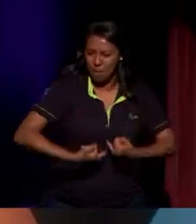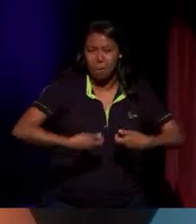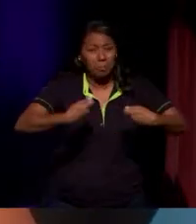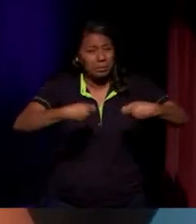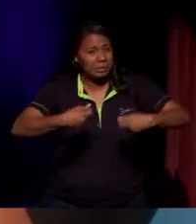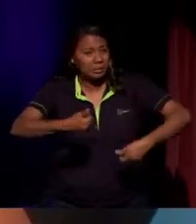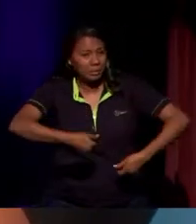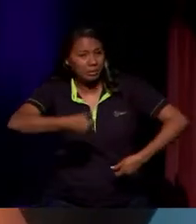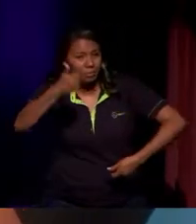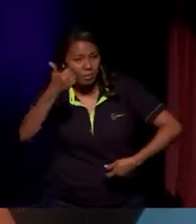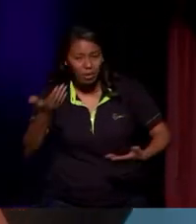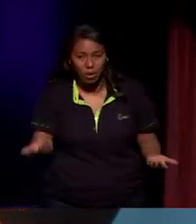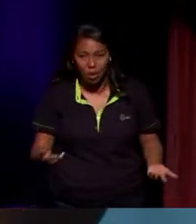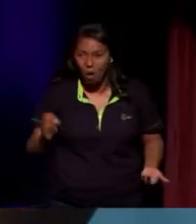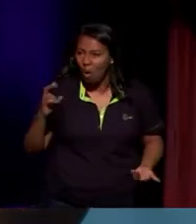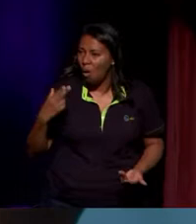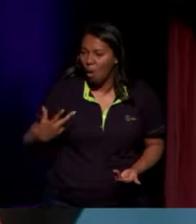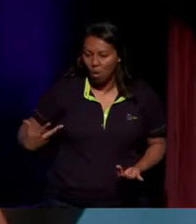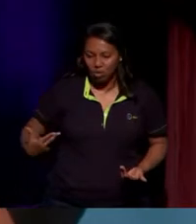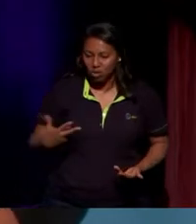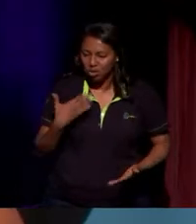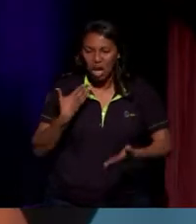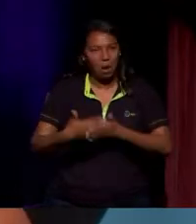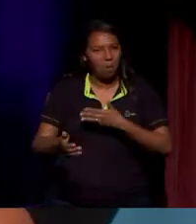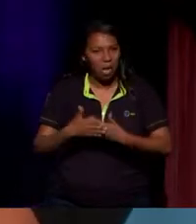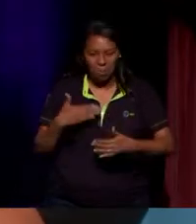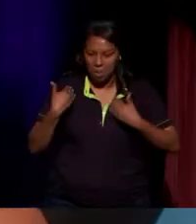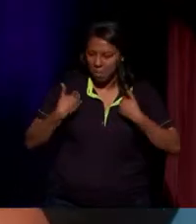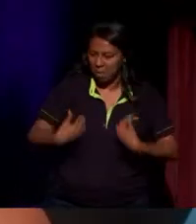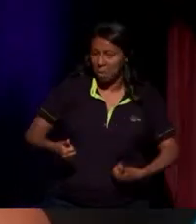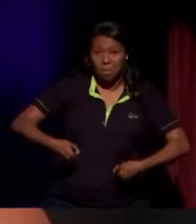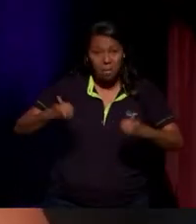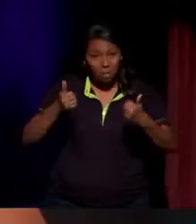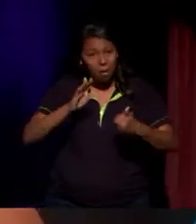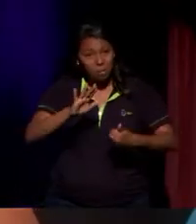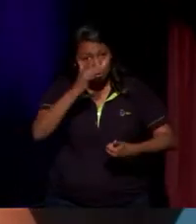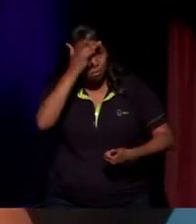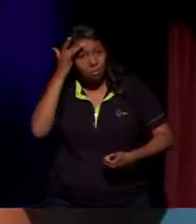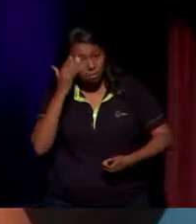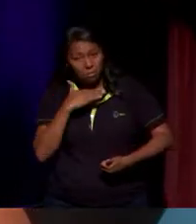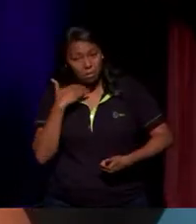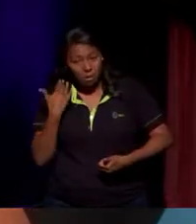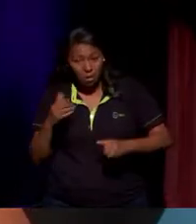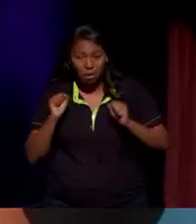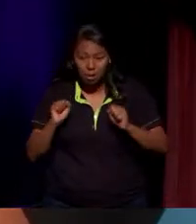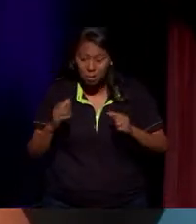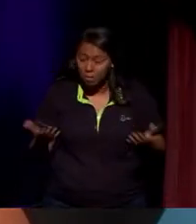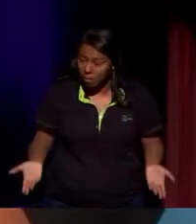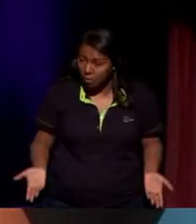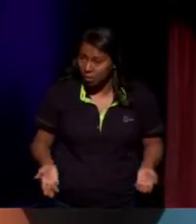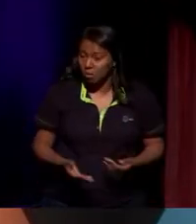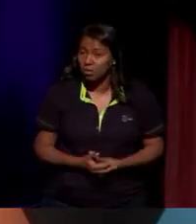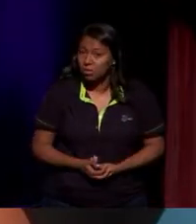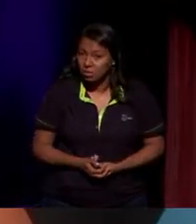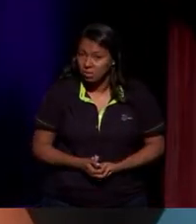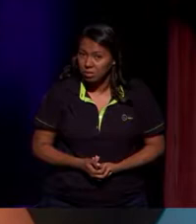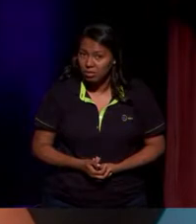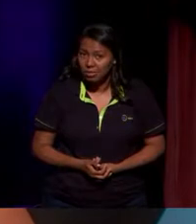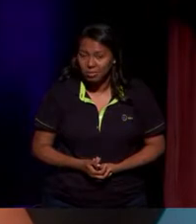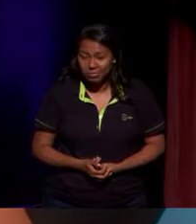or any cosmetic surgery life-threatening would emphasize that sexism, the misogyny behind